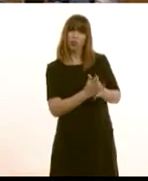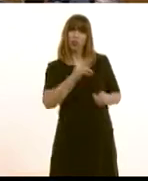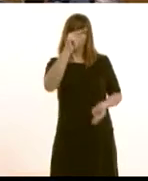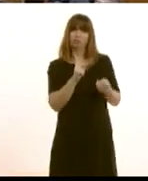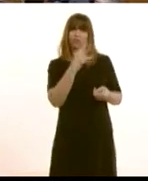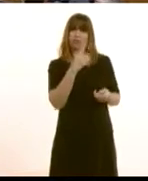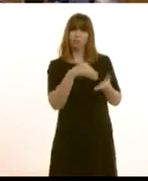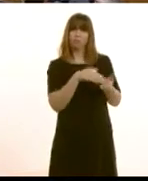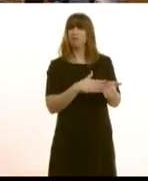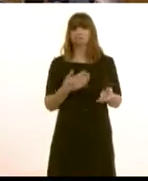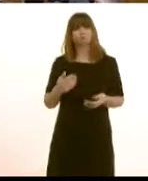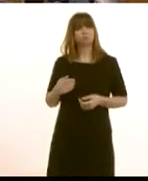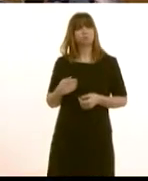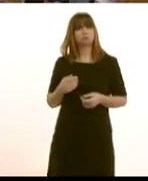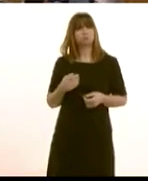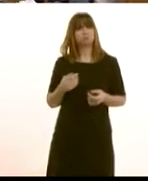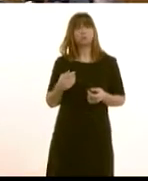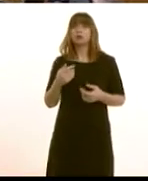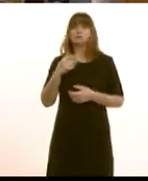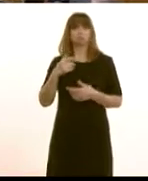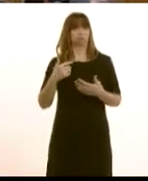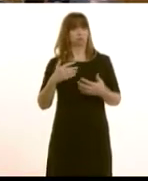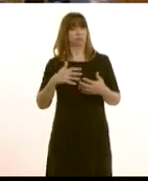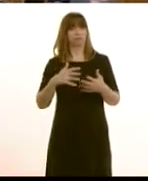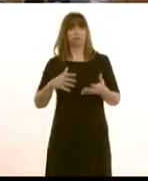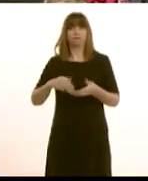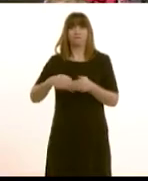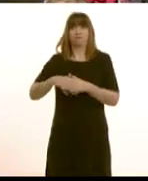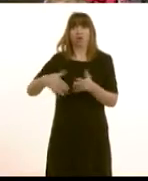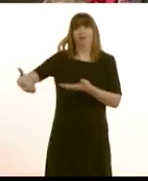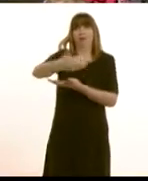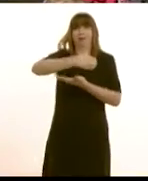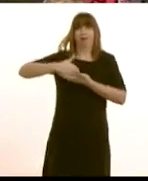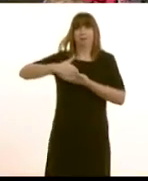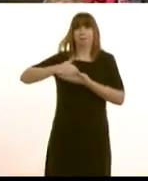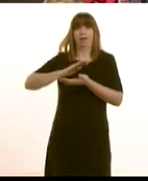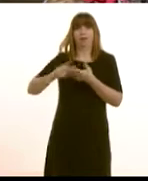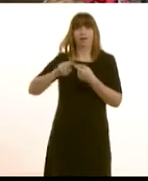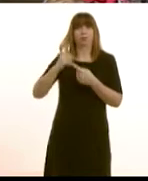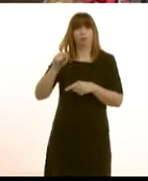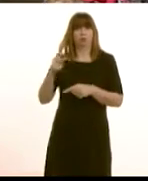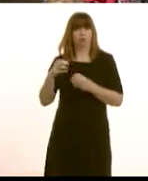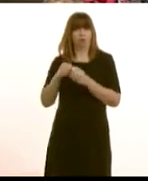to be any job losses. The total income of HE in Wales in one year is £1.3 billion,